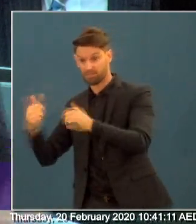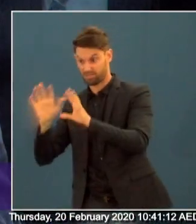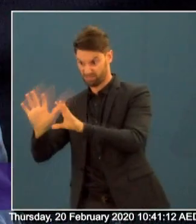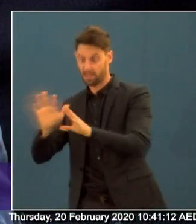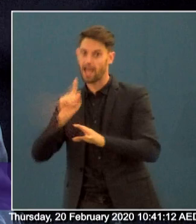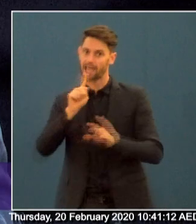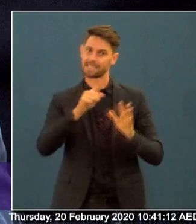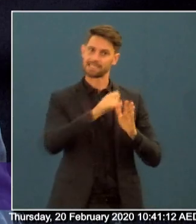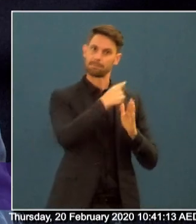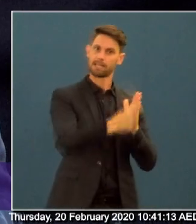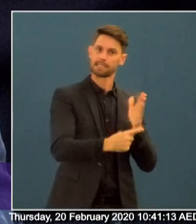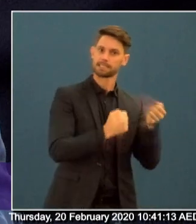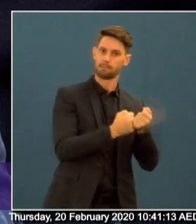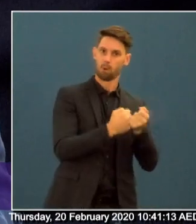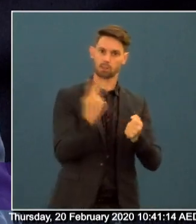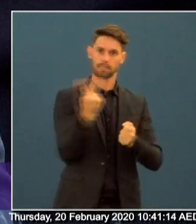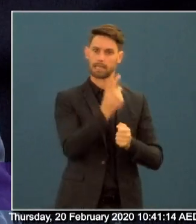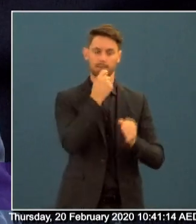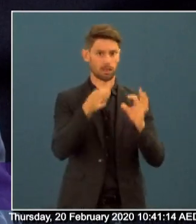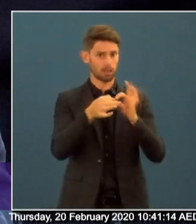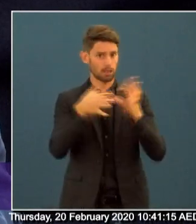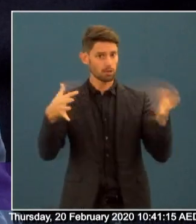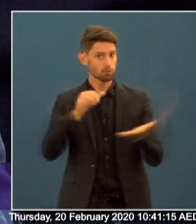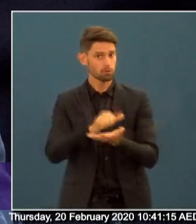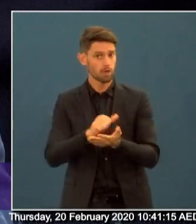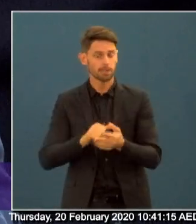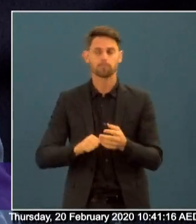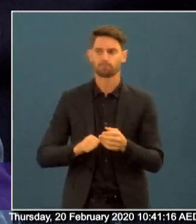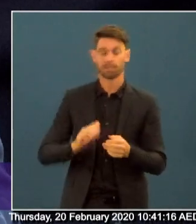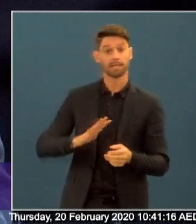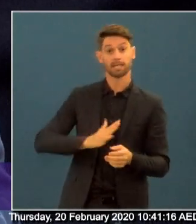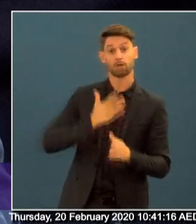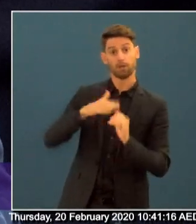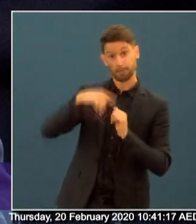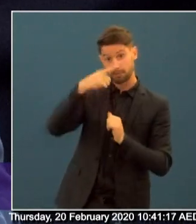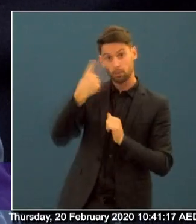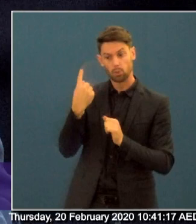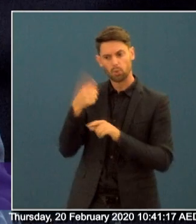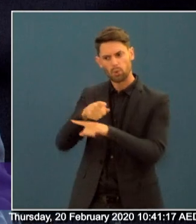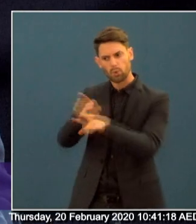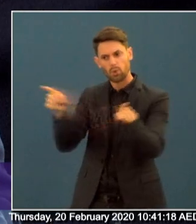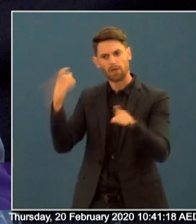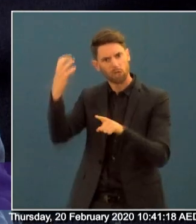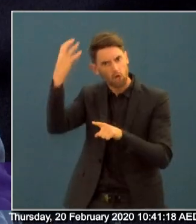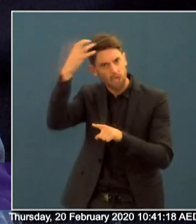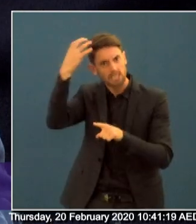One of the very important things is that people with intellectual and developmental disabilities need support across a range of different areas in life.